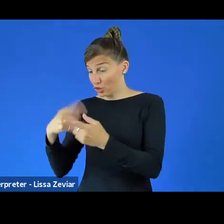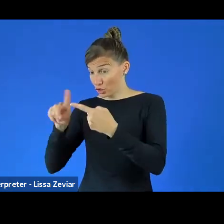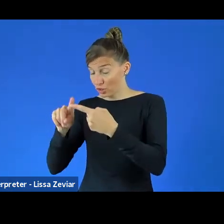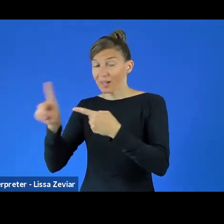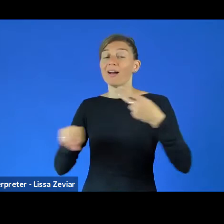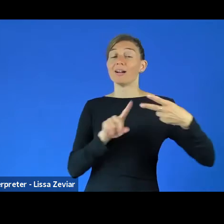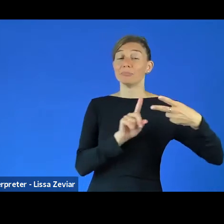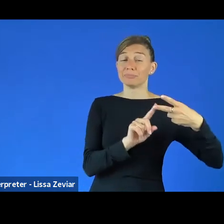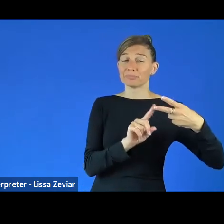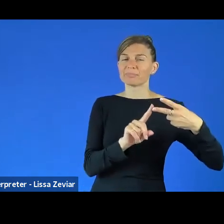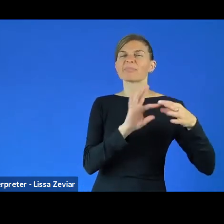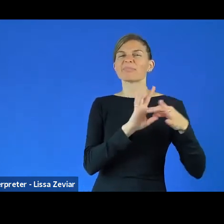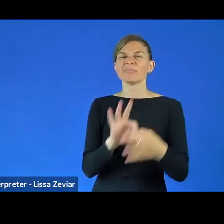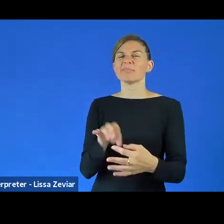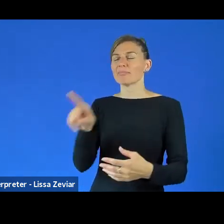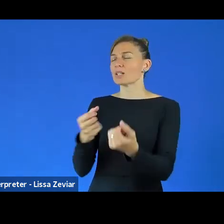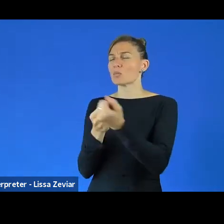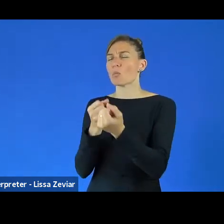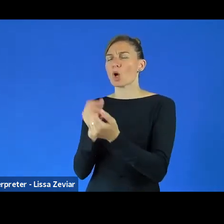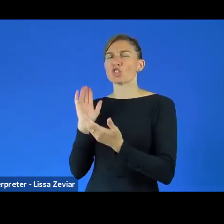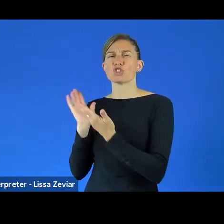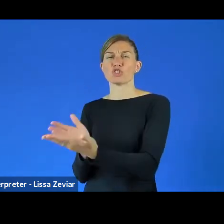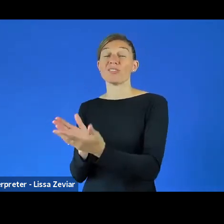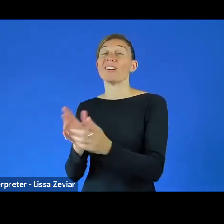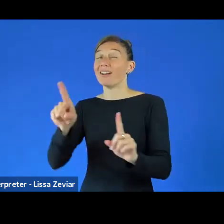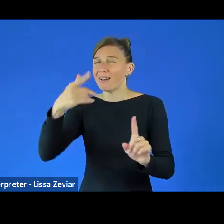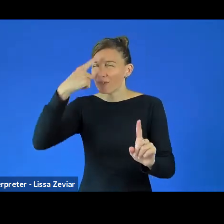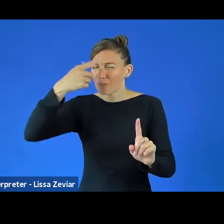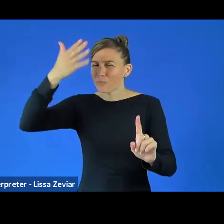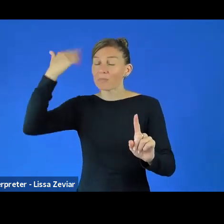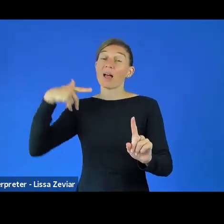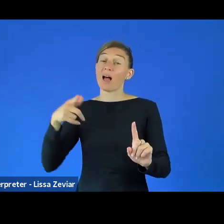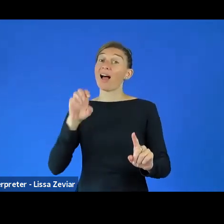EDF was calling for the inclusion of this in the legislation.